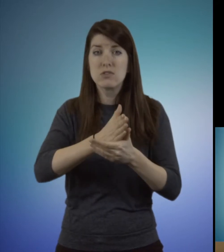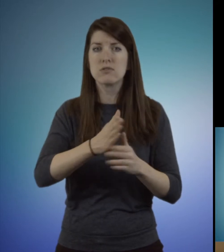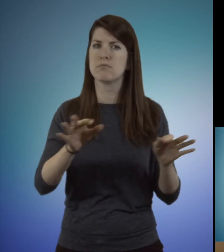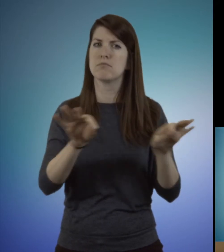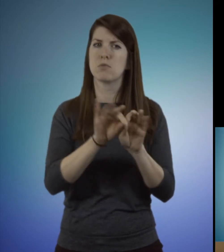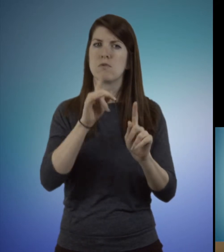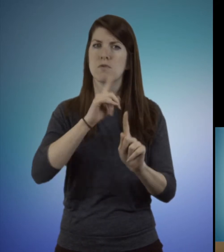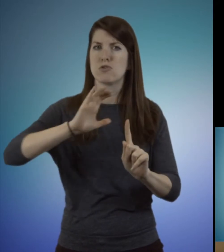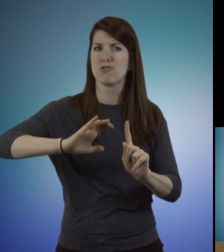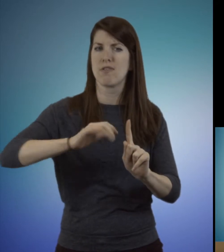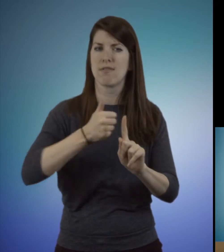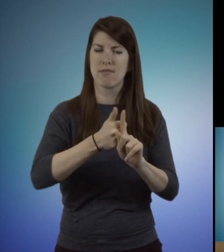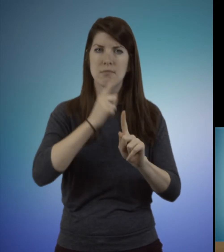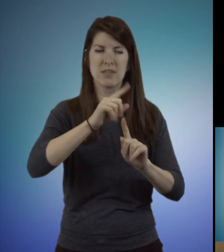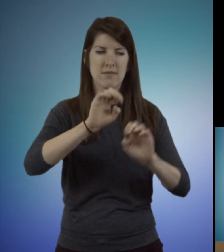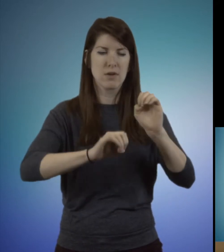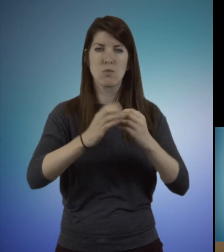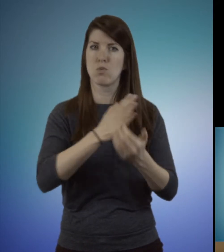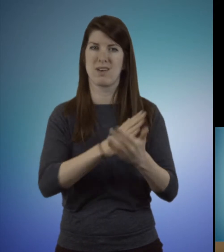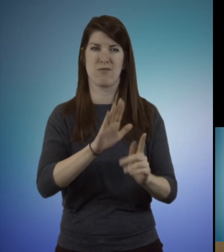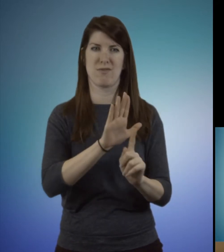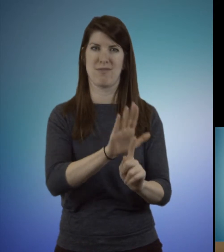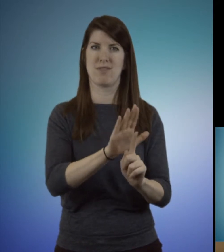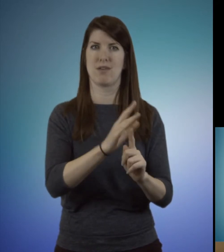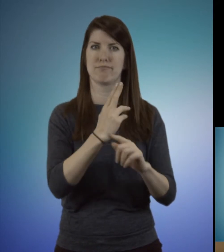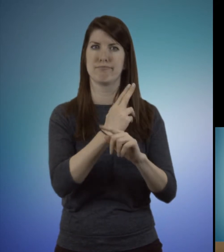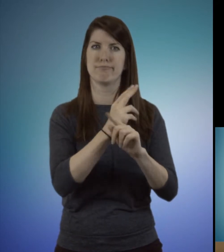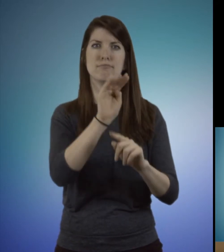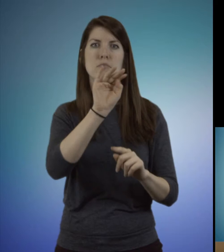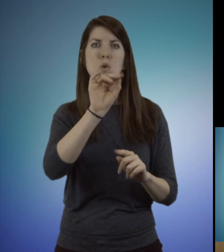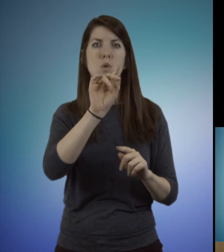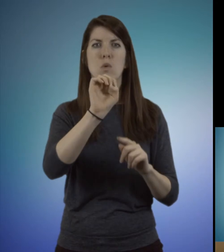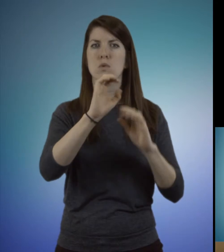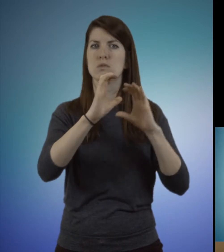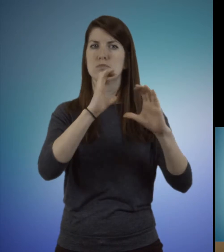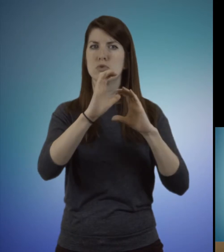to be evaluated in whatever mode of communication is their primary mode